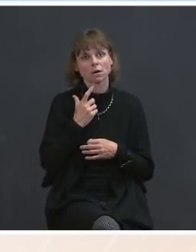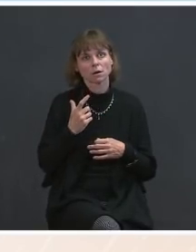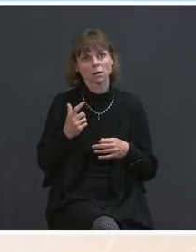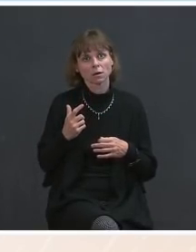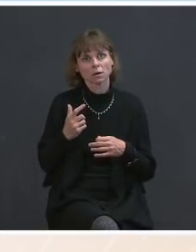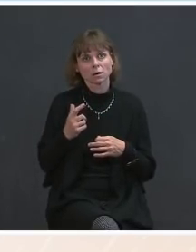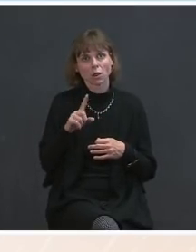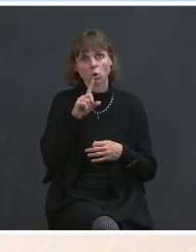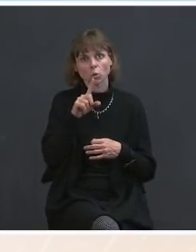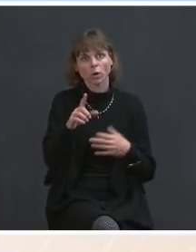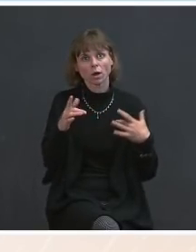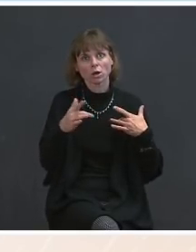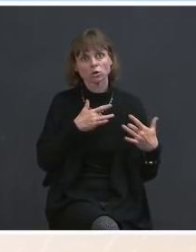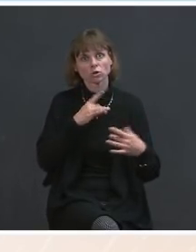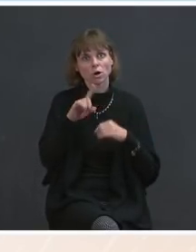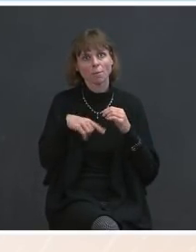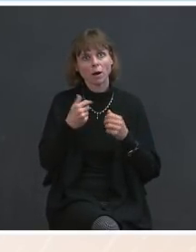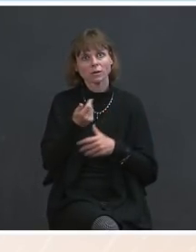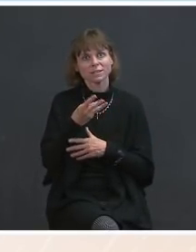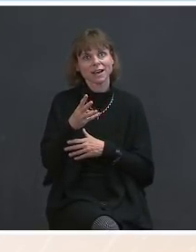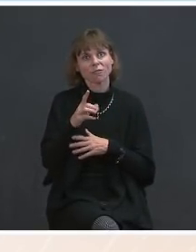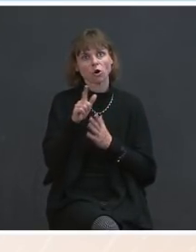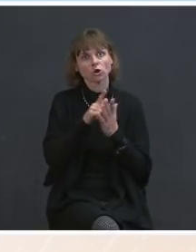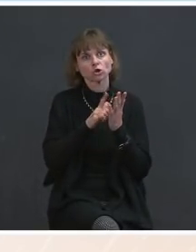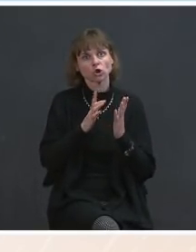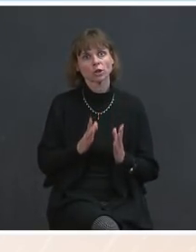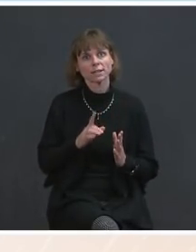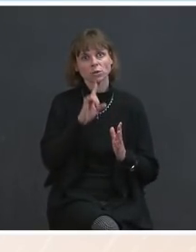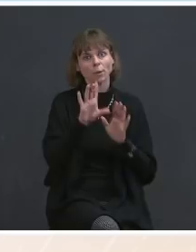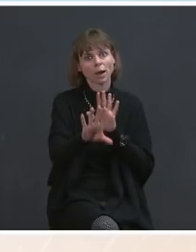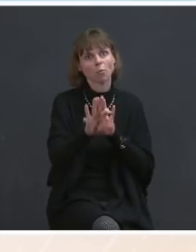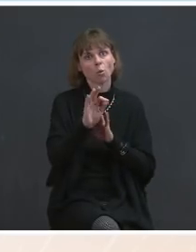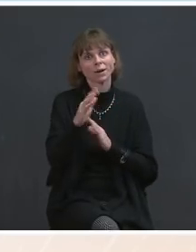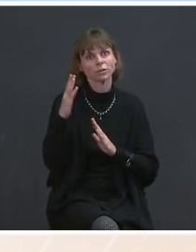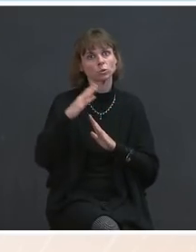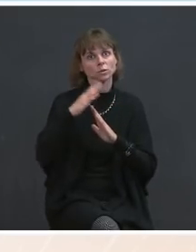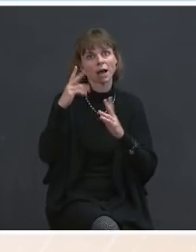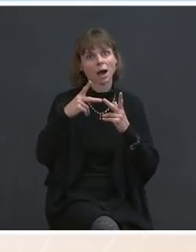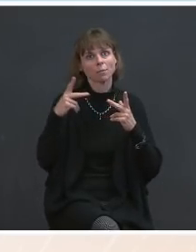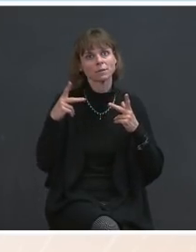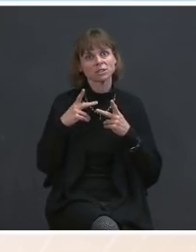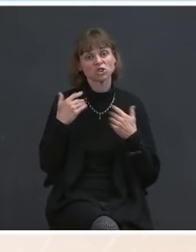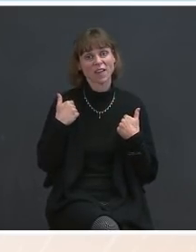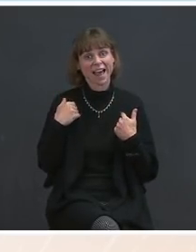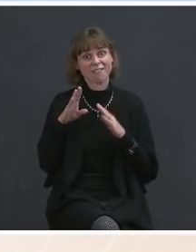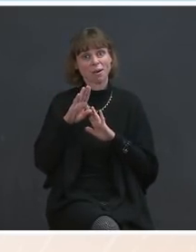that there are a number of attorneys who are being appointed to top positions who have a background of defending large companies,